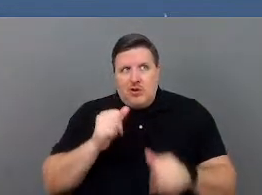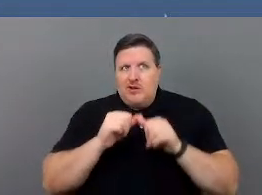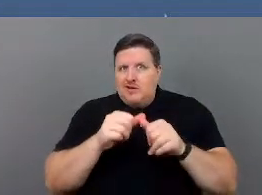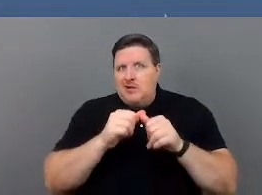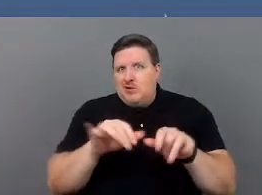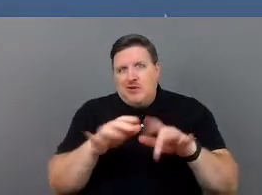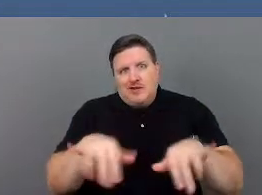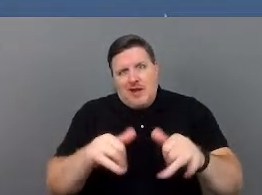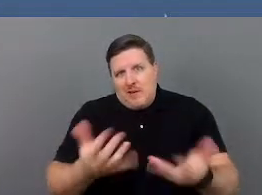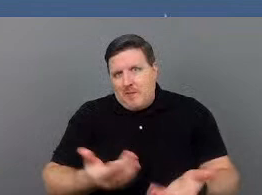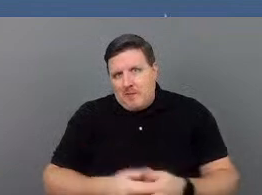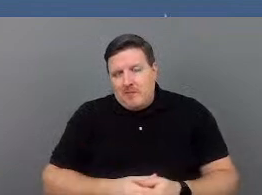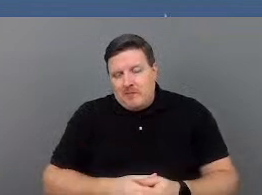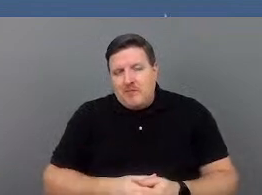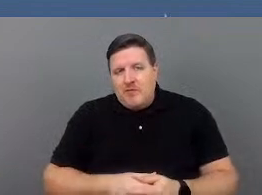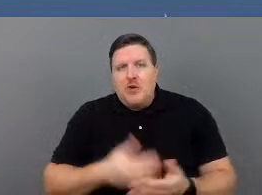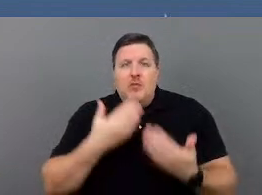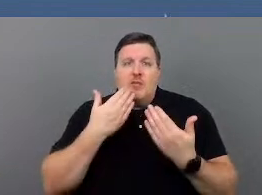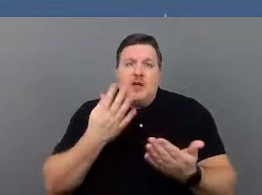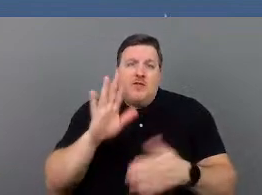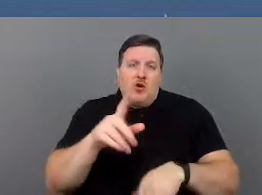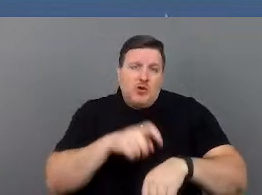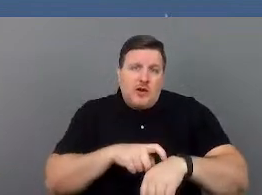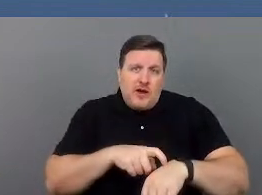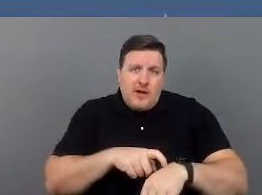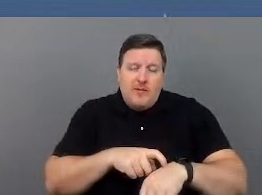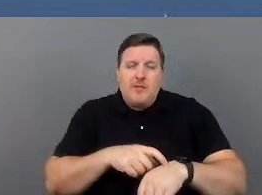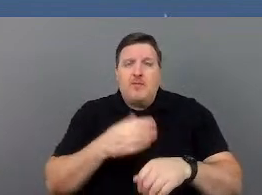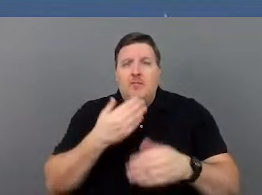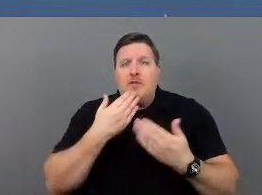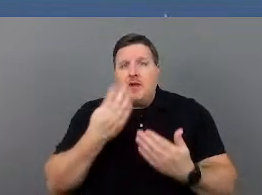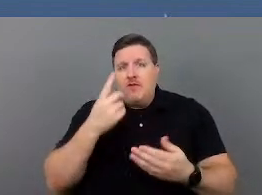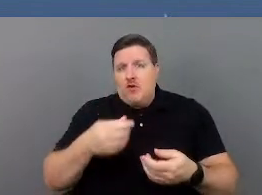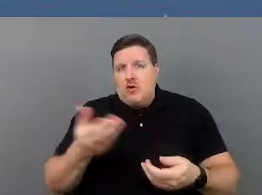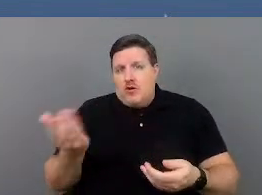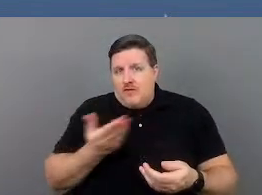YEAH, HAVE A WONDERFUL NIGHT, EVERYONE. ≫ COUNCIL PRESIDENT BENDER: THANK YOU.